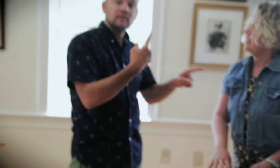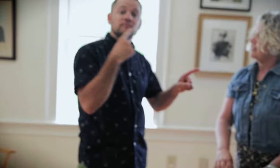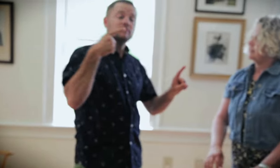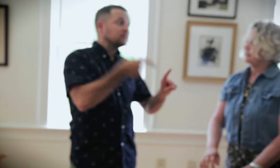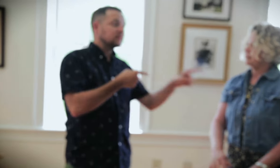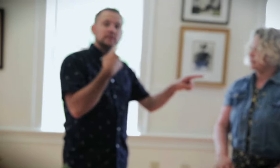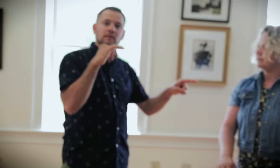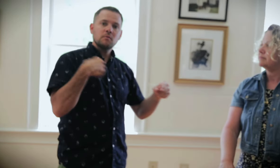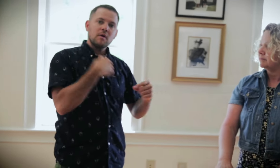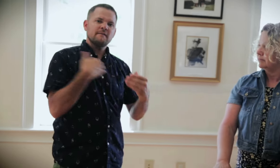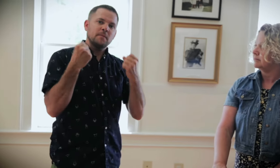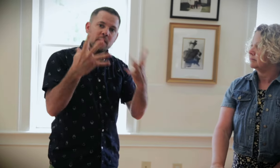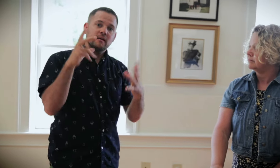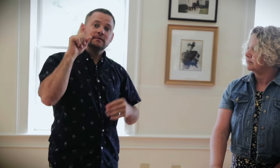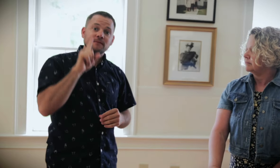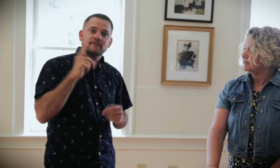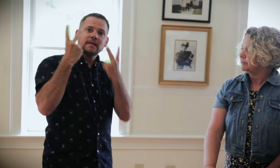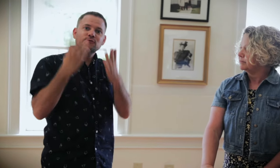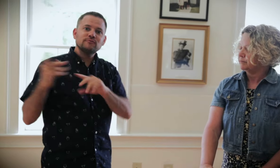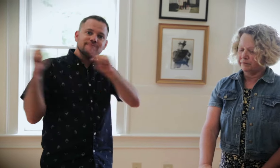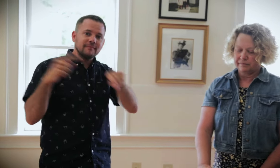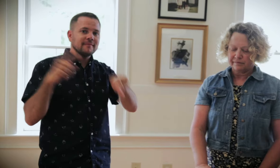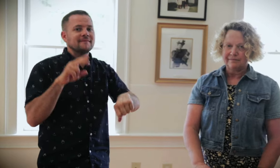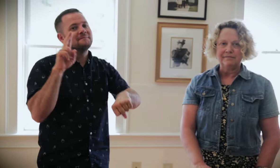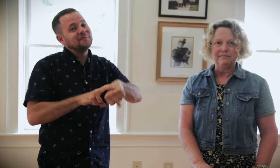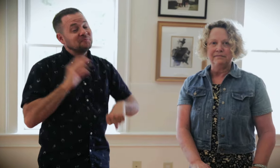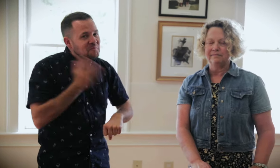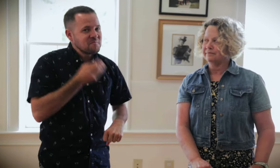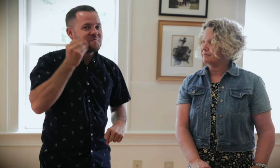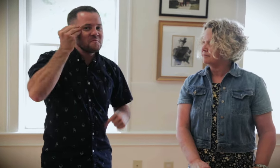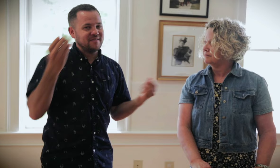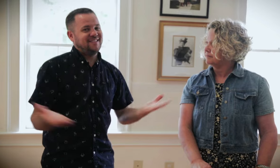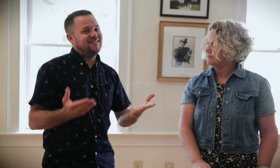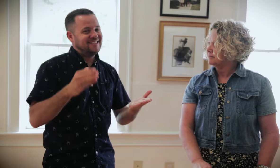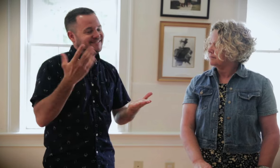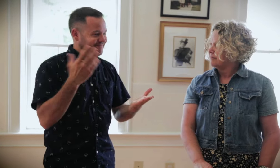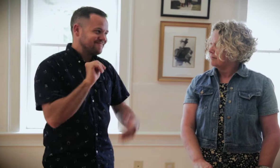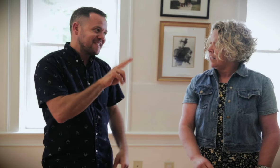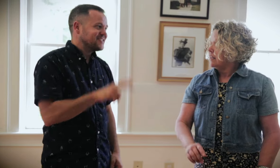She says many deaf visitors come here. Of course they do. This is our home.